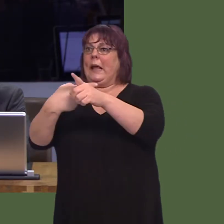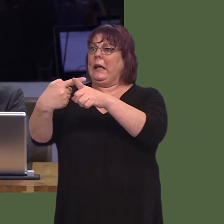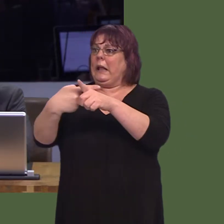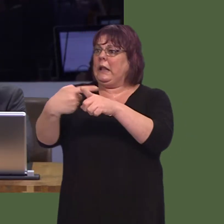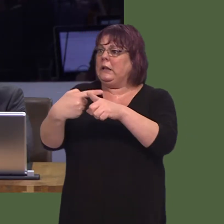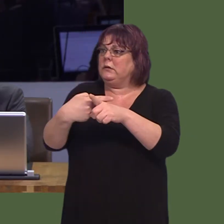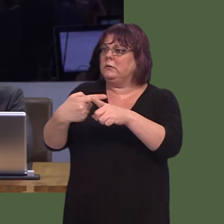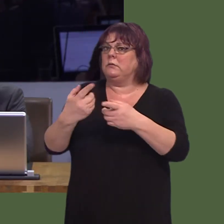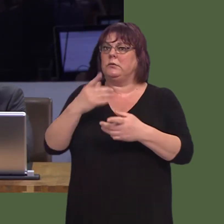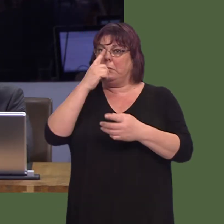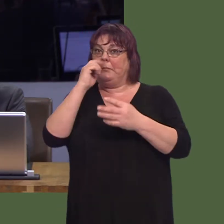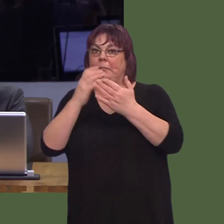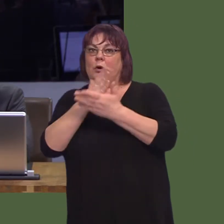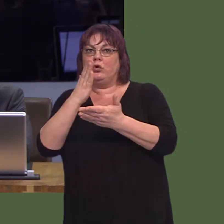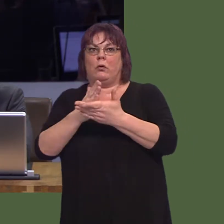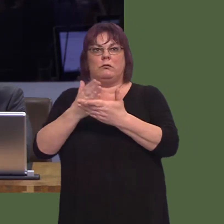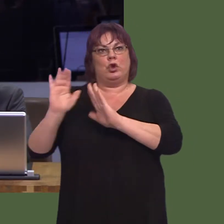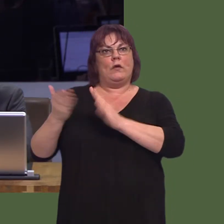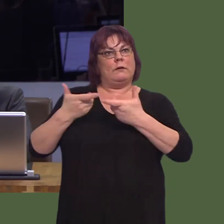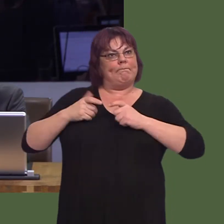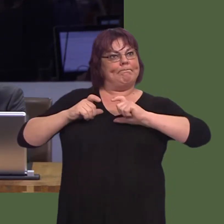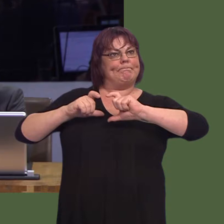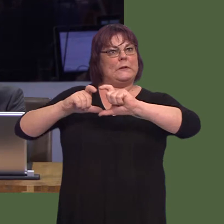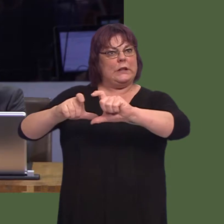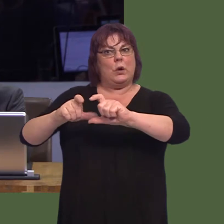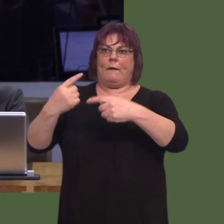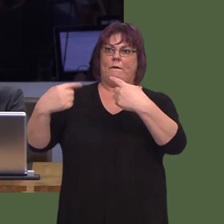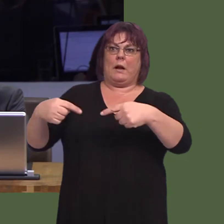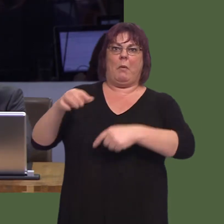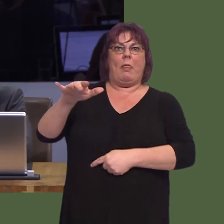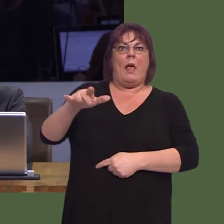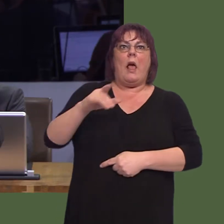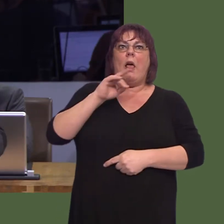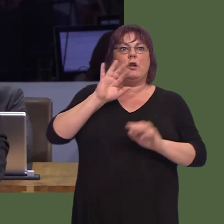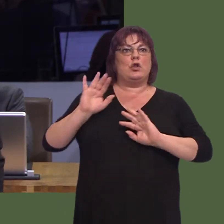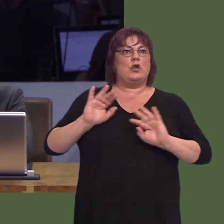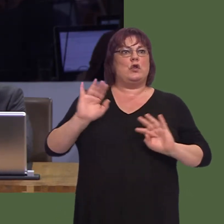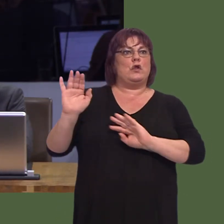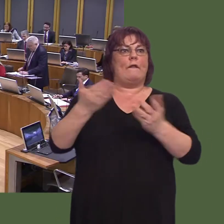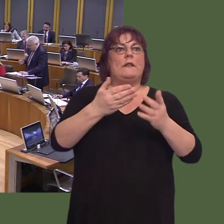in England to ensure that those services continue to be available and there is no gap in the services provided in Powys?